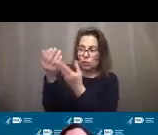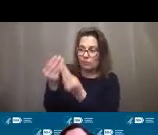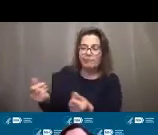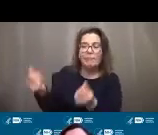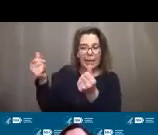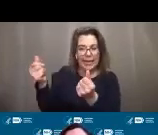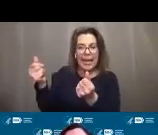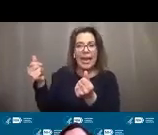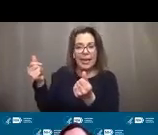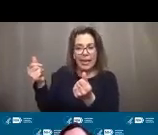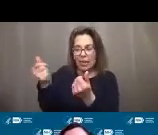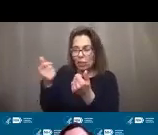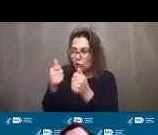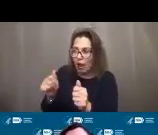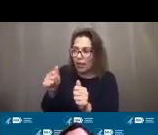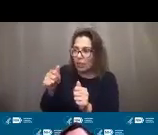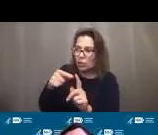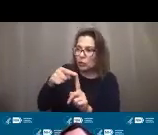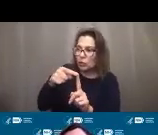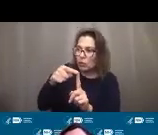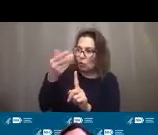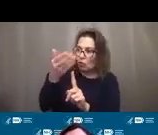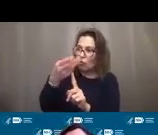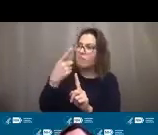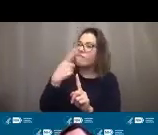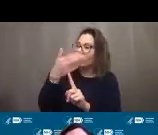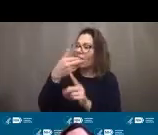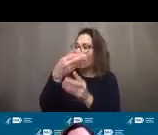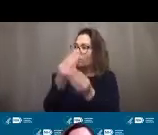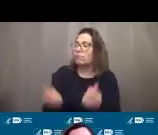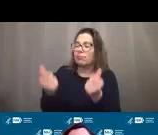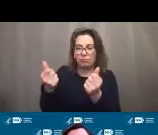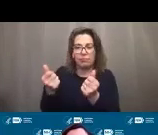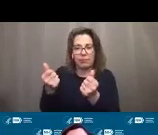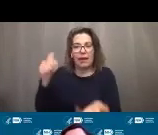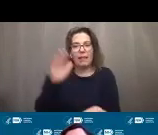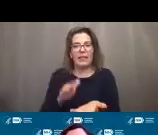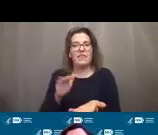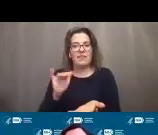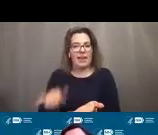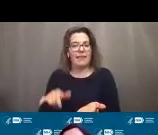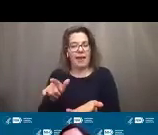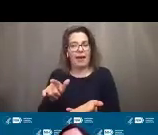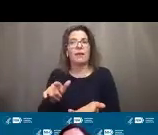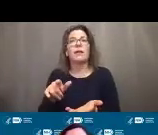So, this is pretty equal across the board,